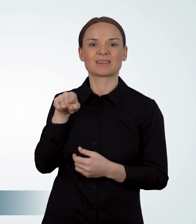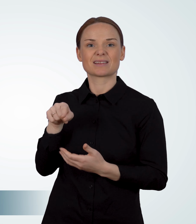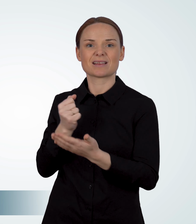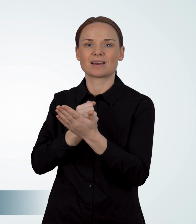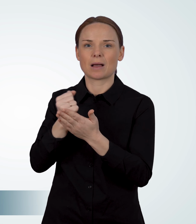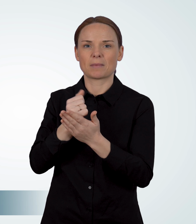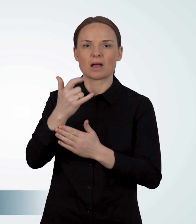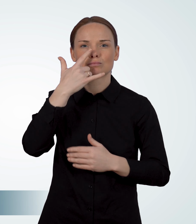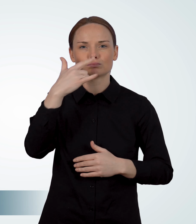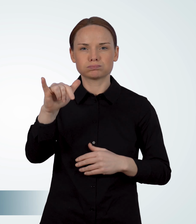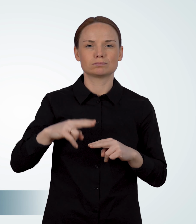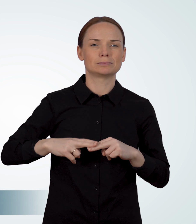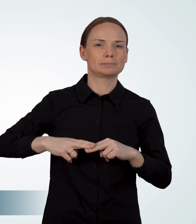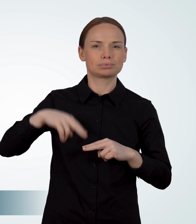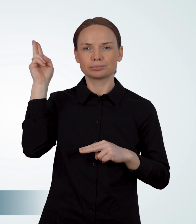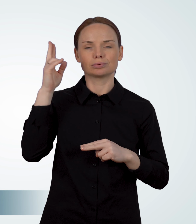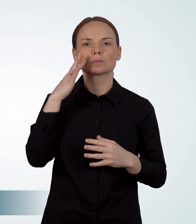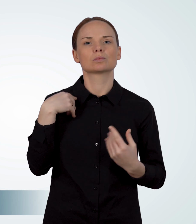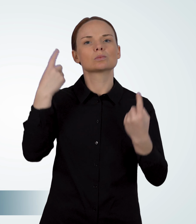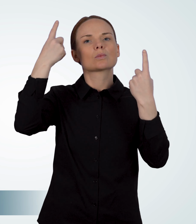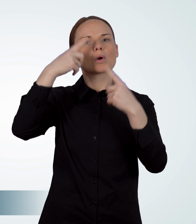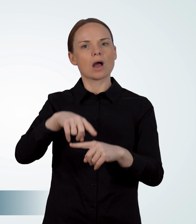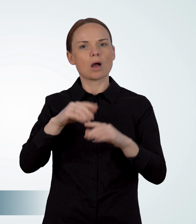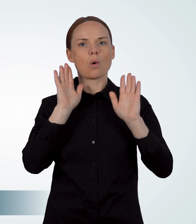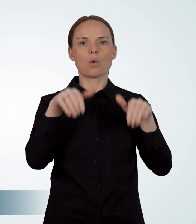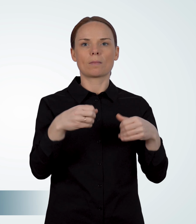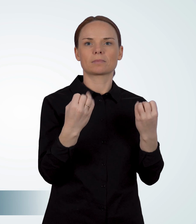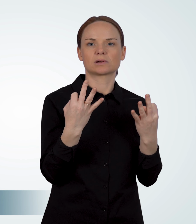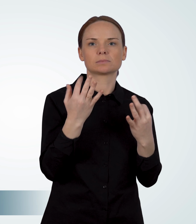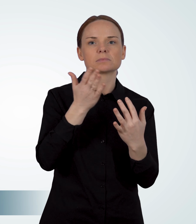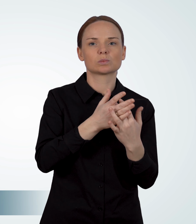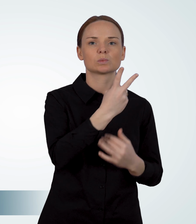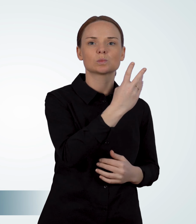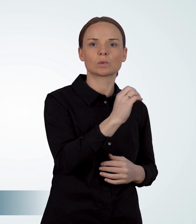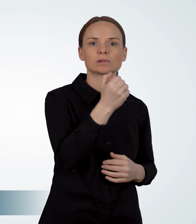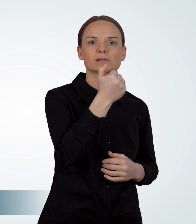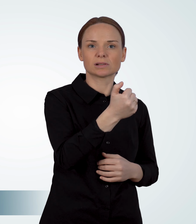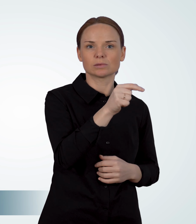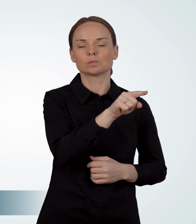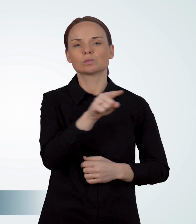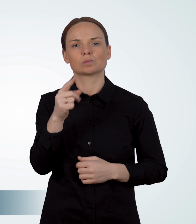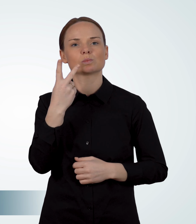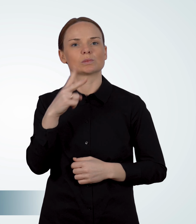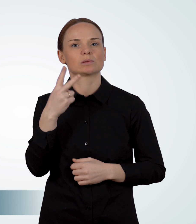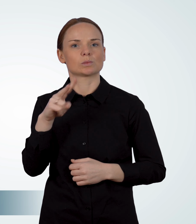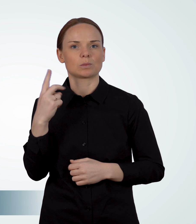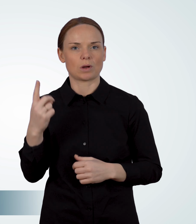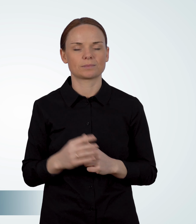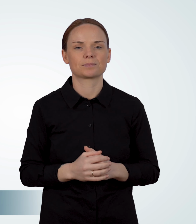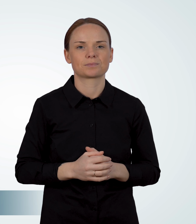It was the largest contributor of overall homelessness between 2006 and 2021.